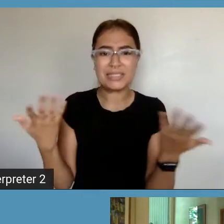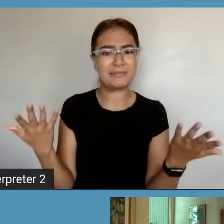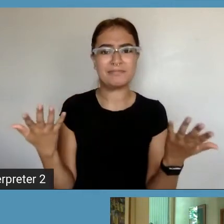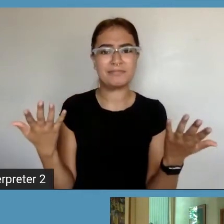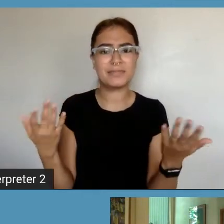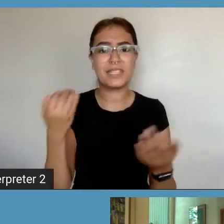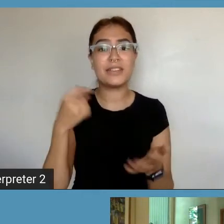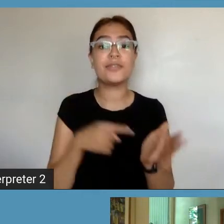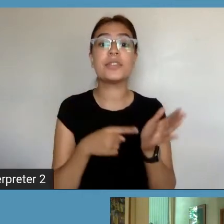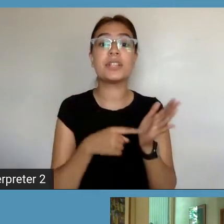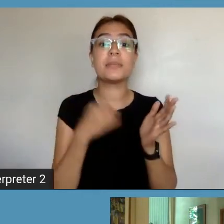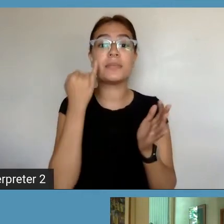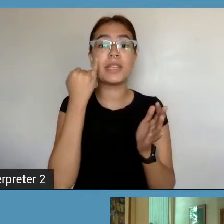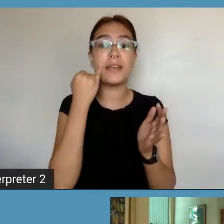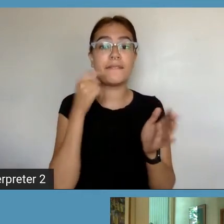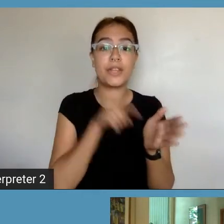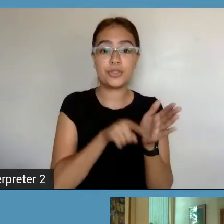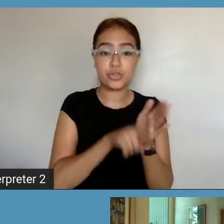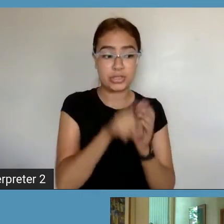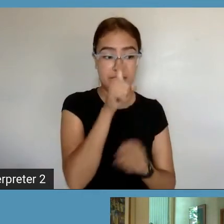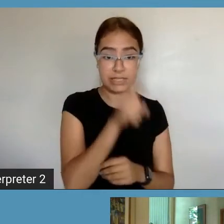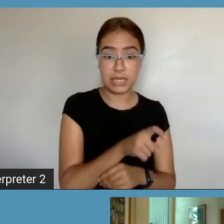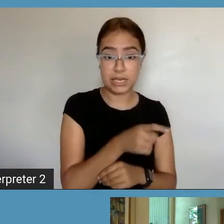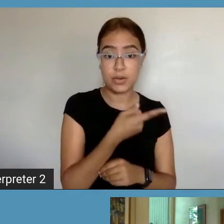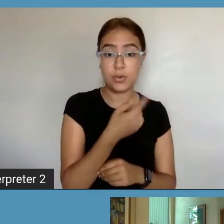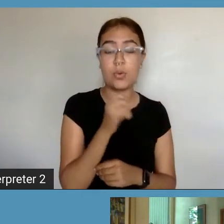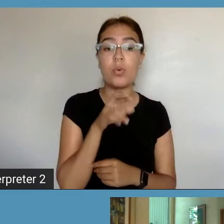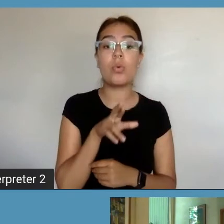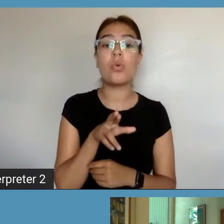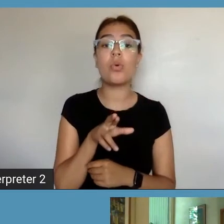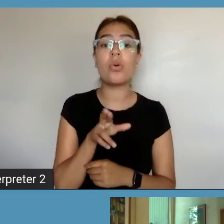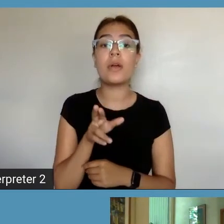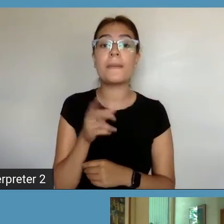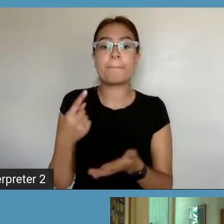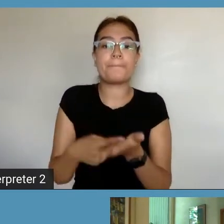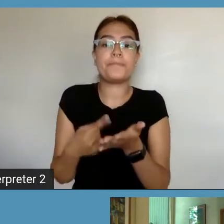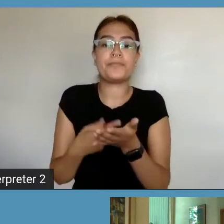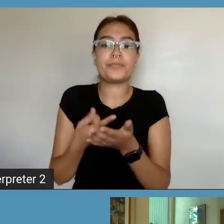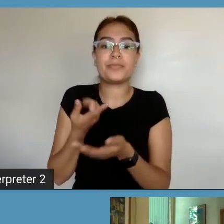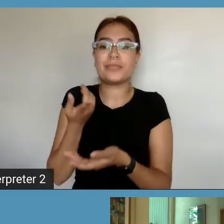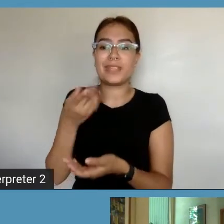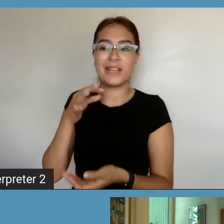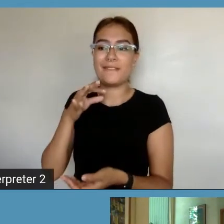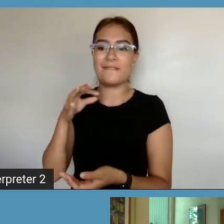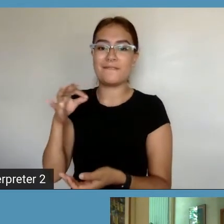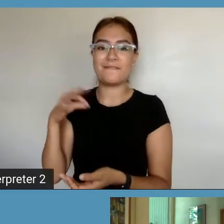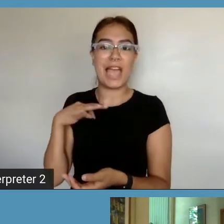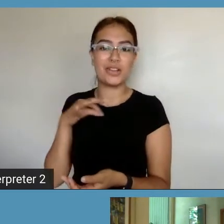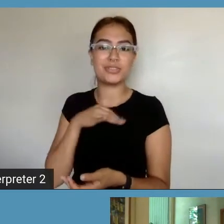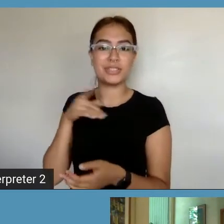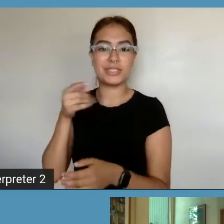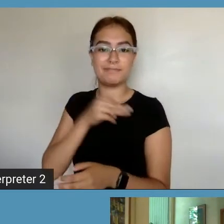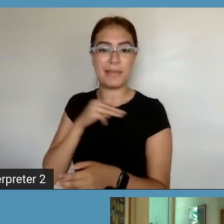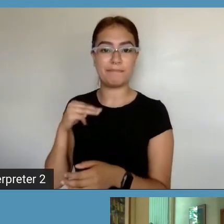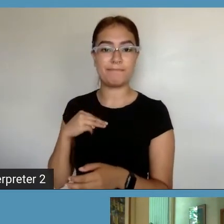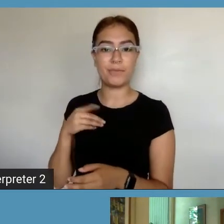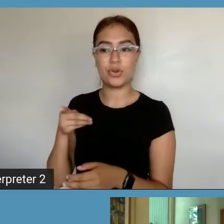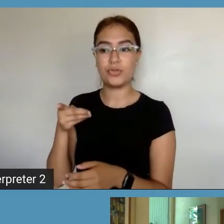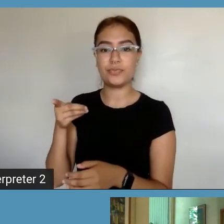research or sometimes just a faculty member comes down and says I heard about this collection,